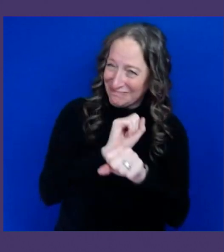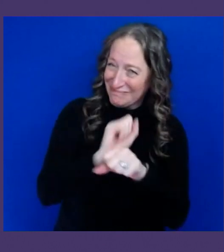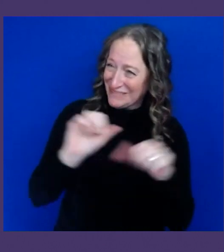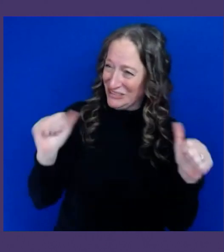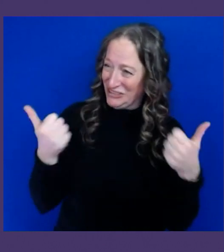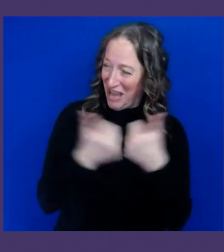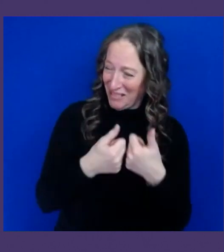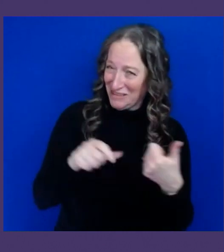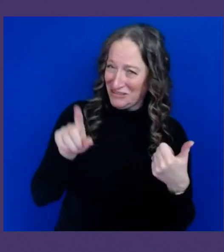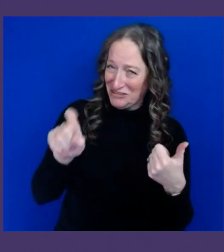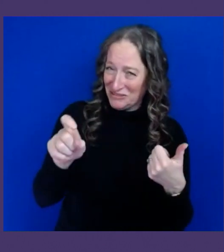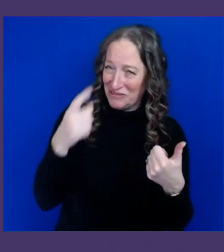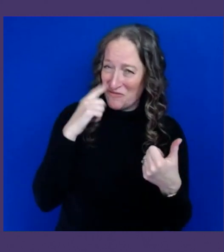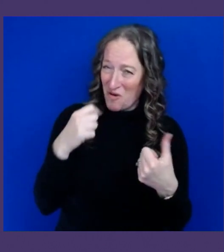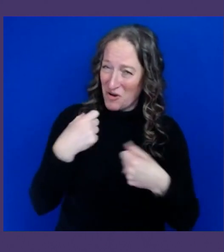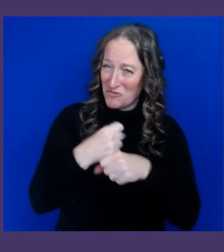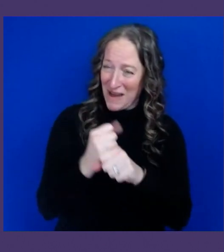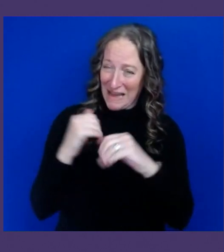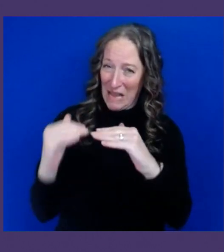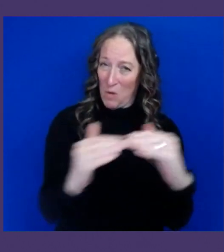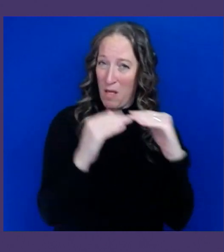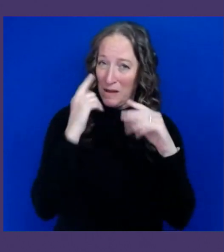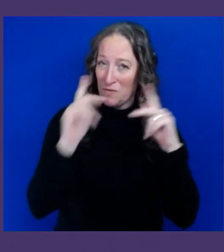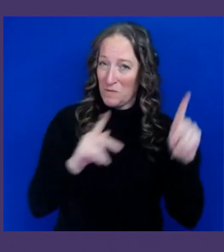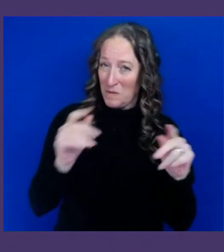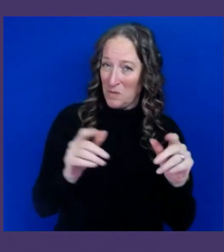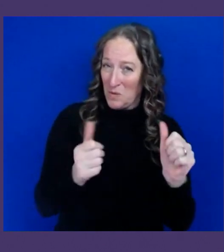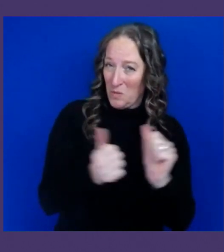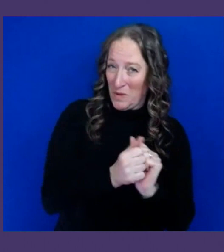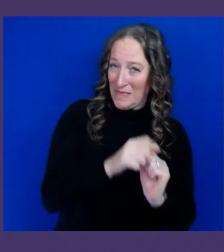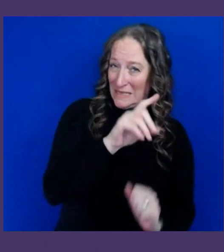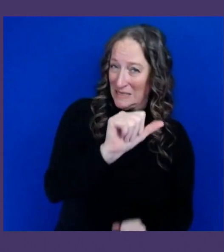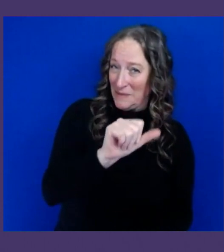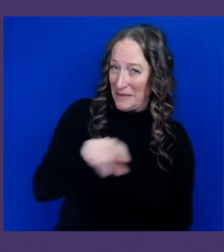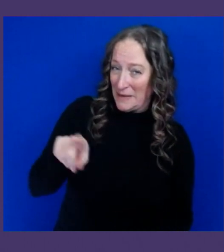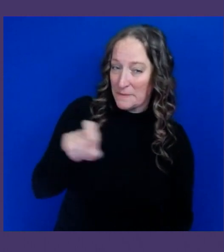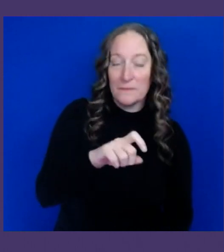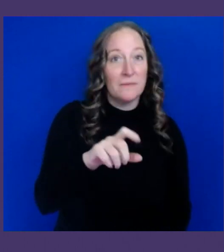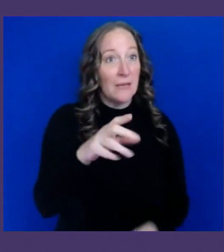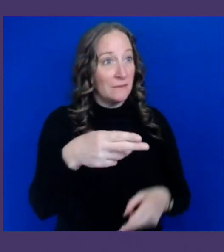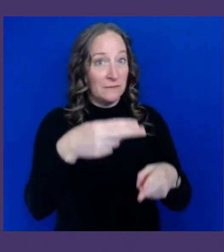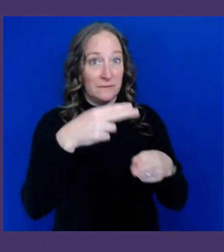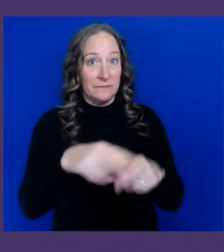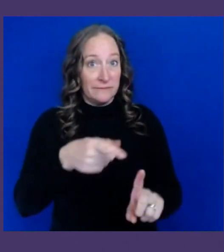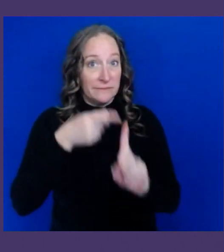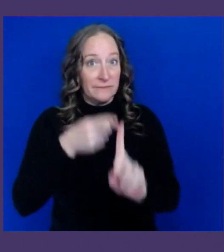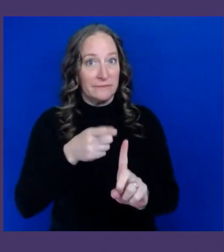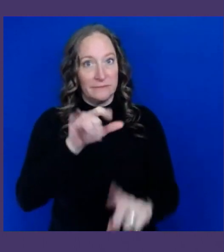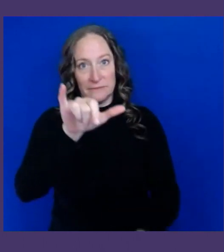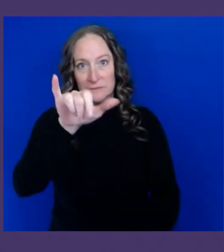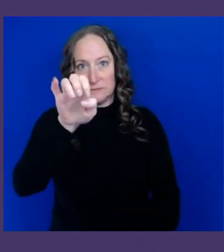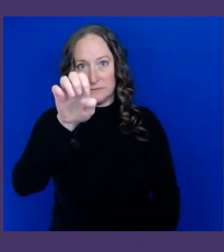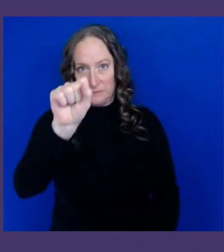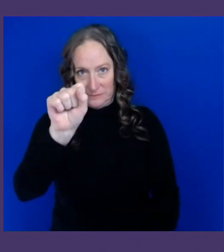equality for people with disabilities? Jordan Steele John: Well, in short, yes. What is really important,